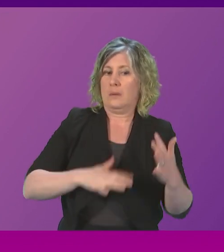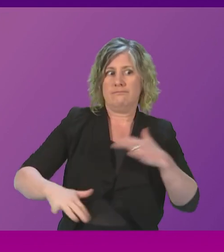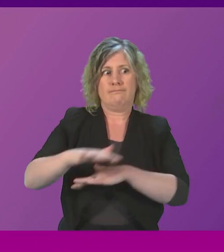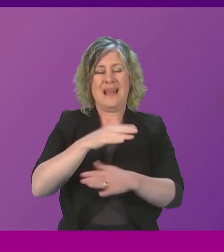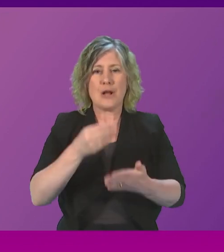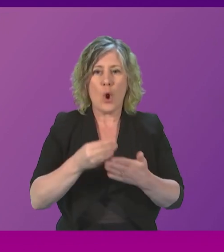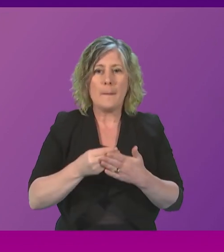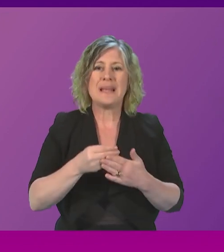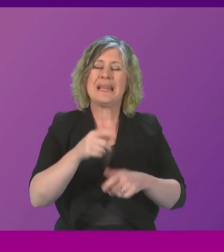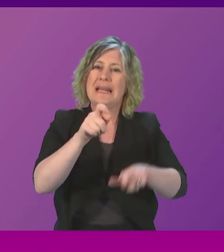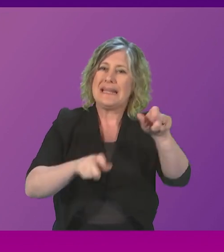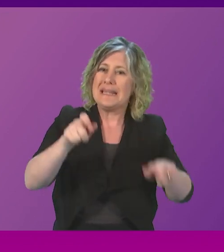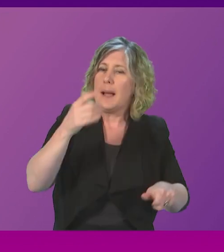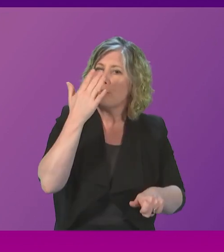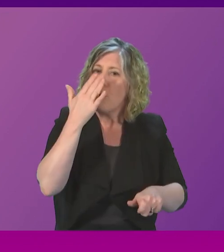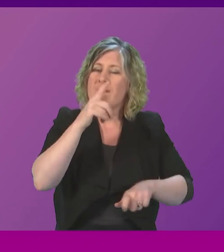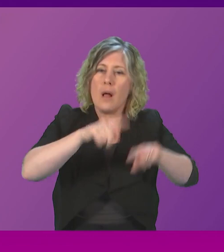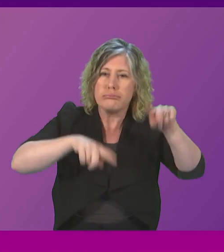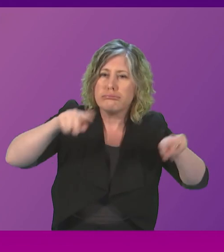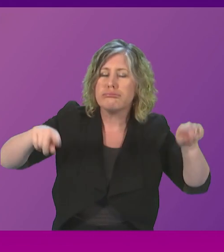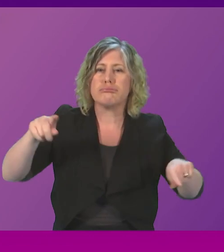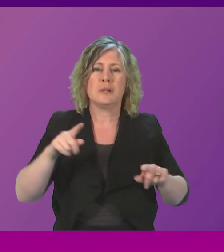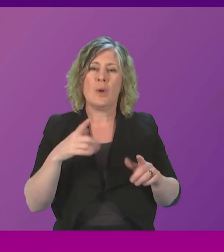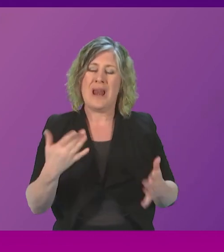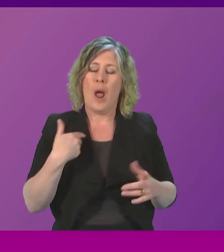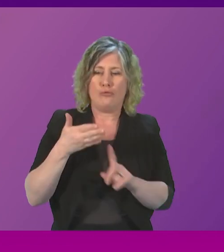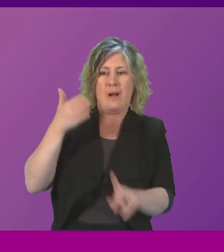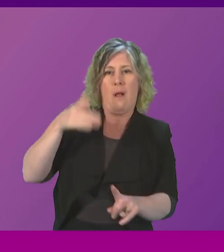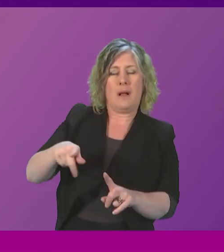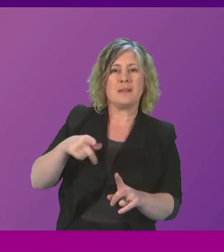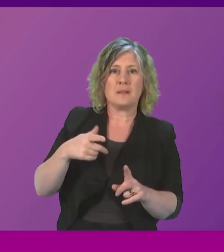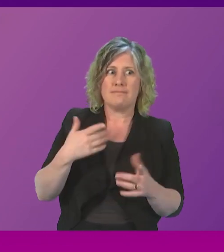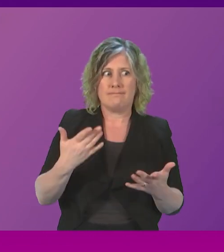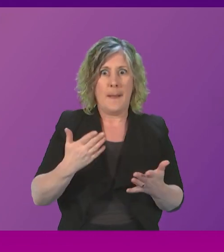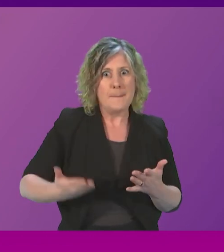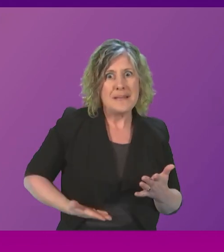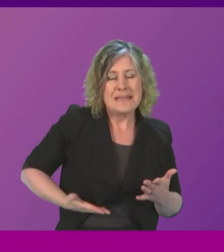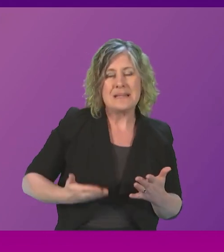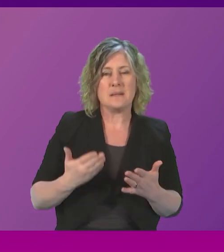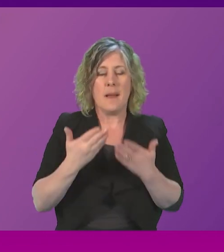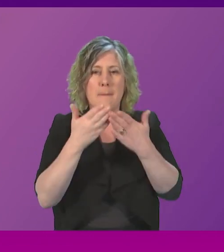public finances, but we are experiencing those challenges now as business and public services struggle to recruit and retain staff.